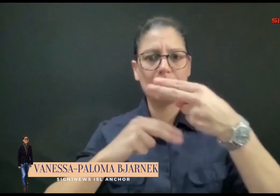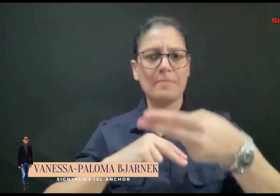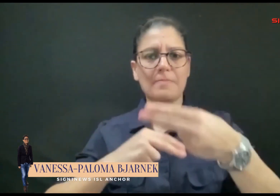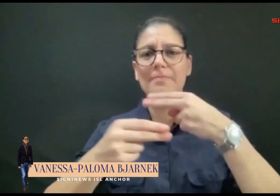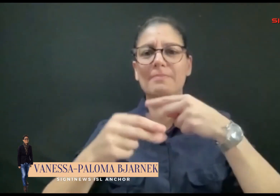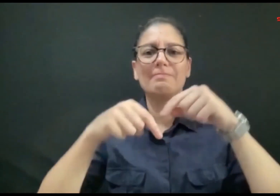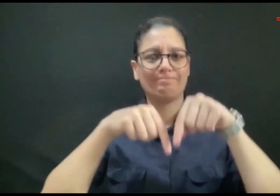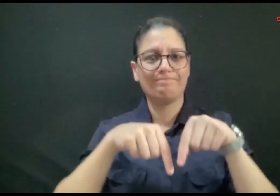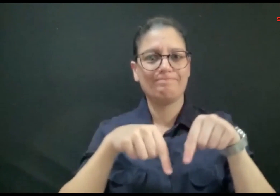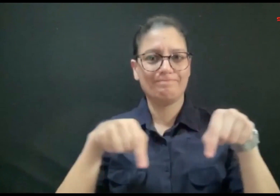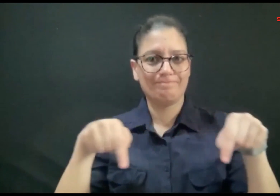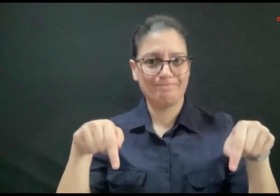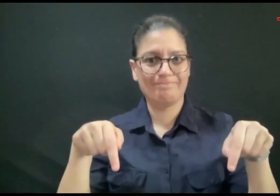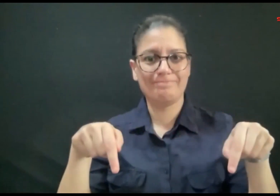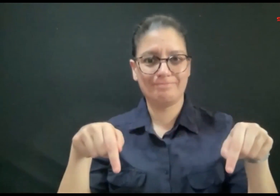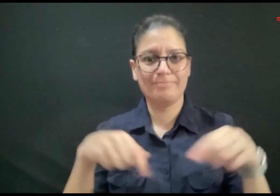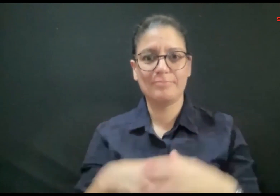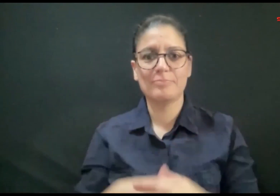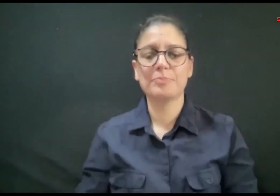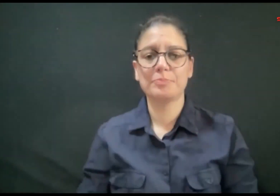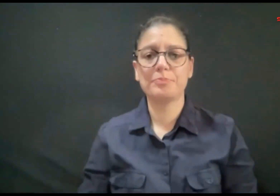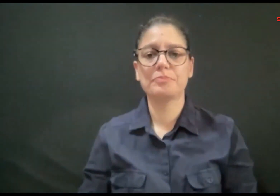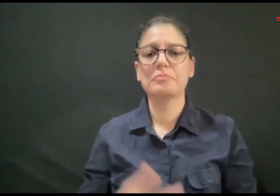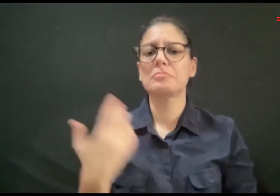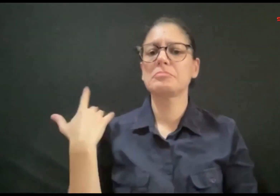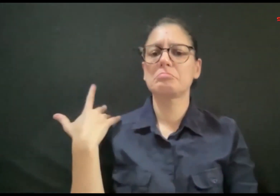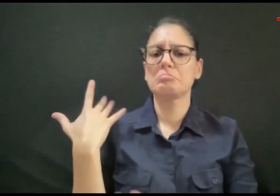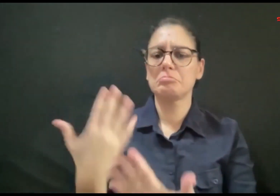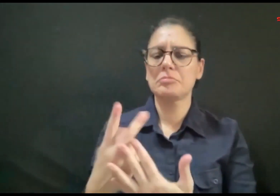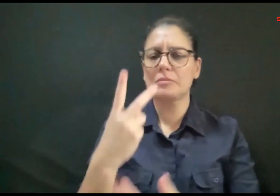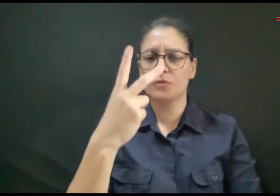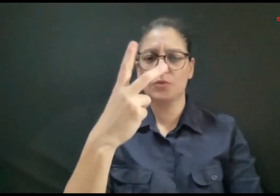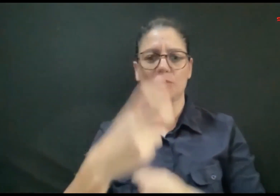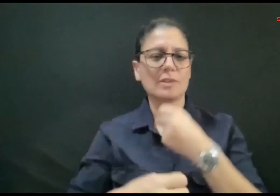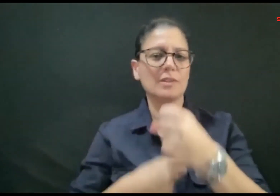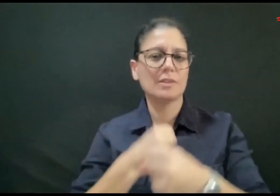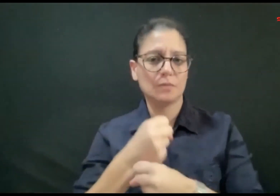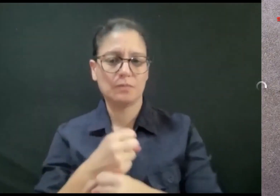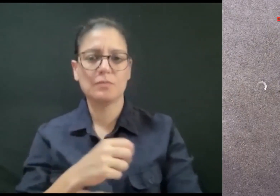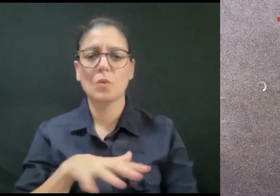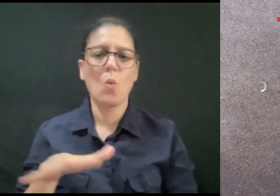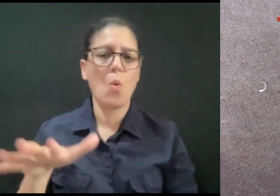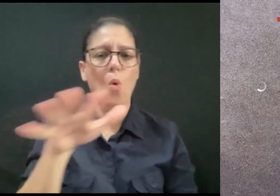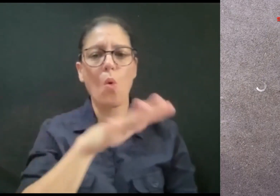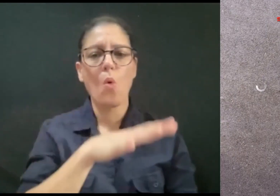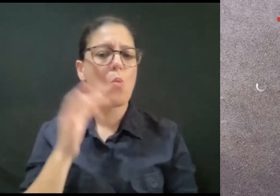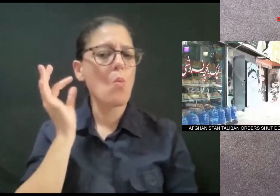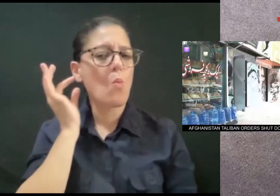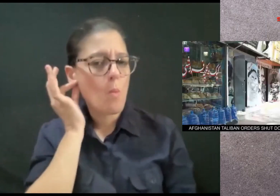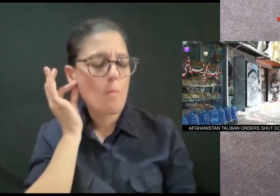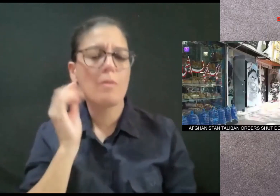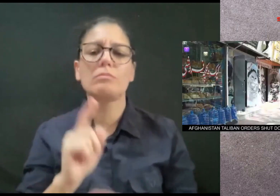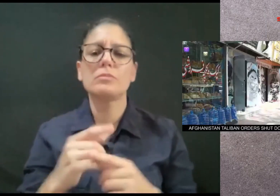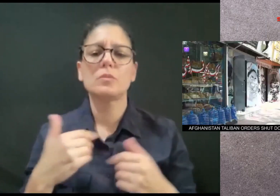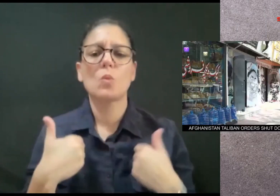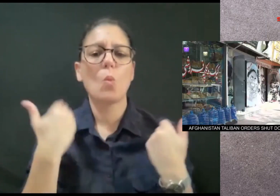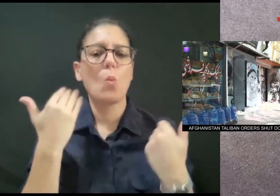interesting comment about this update we may add it at the bottom of the screen for nearly